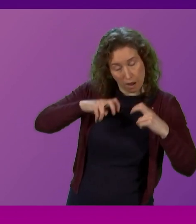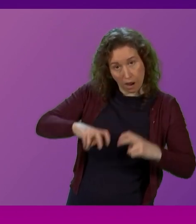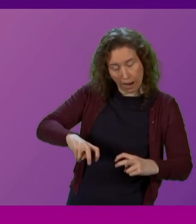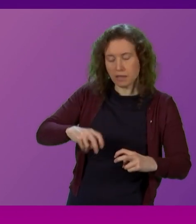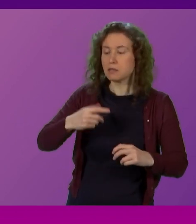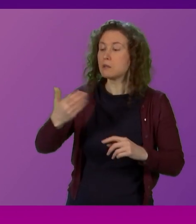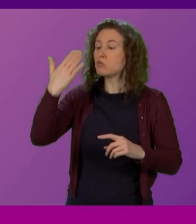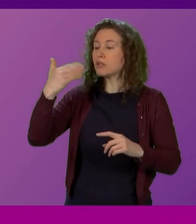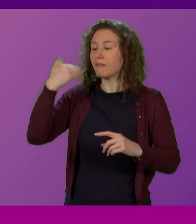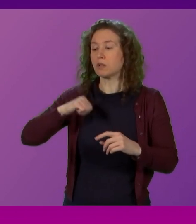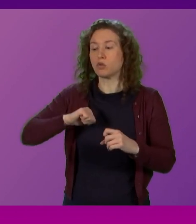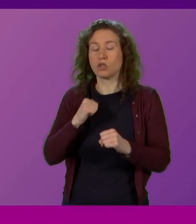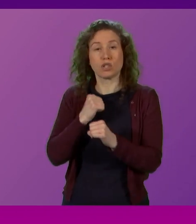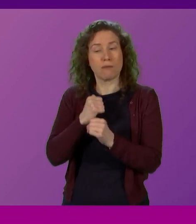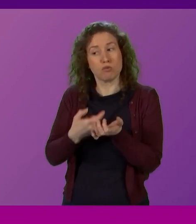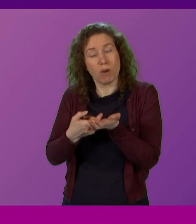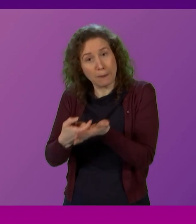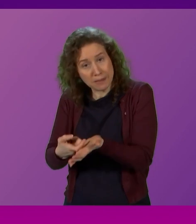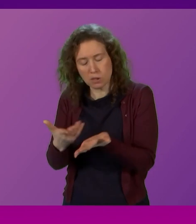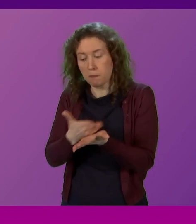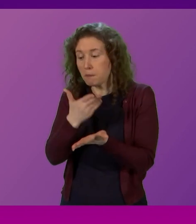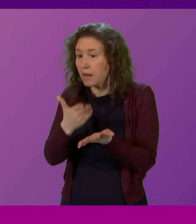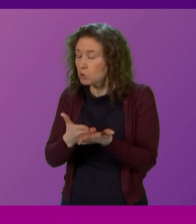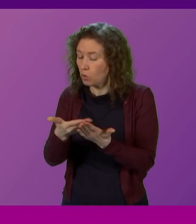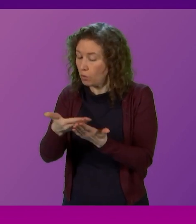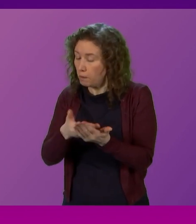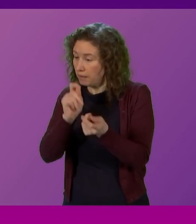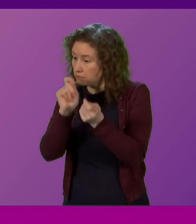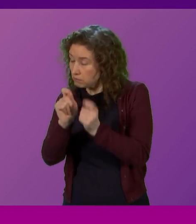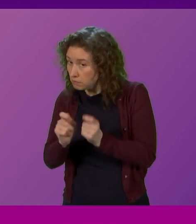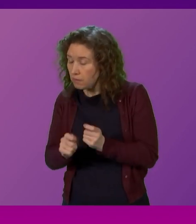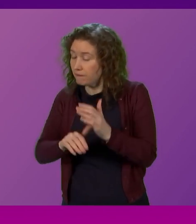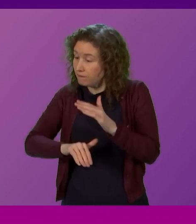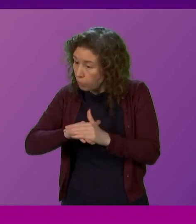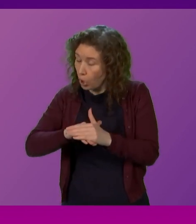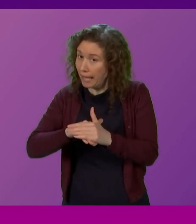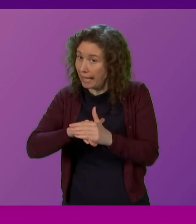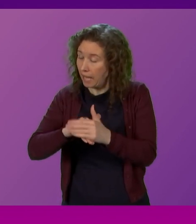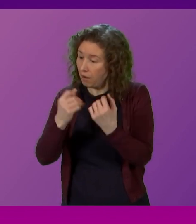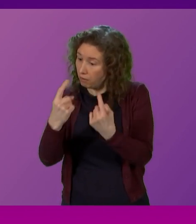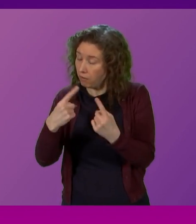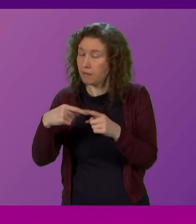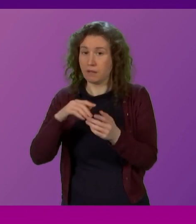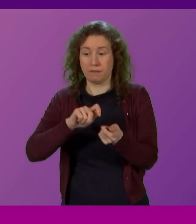Scottish Government recommendations and check whether reporters’ modifications have been fully translated into the modified plan.